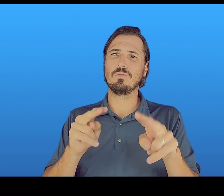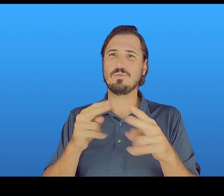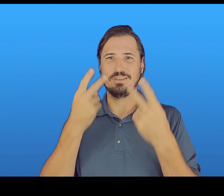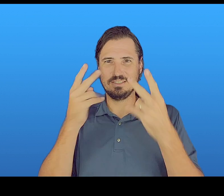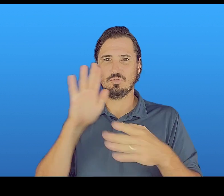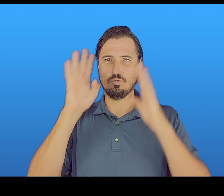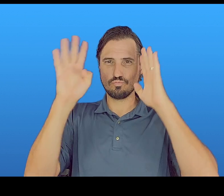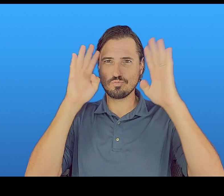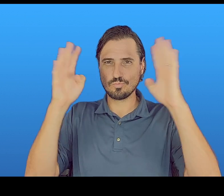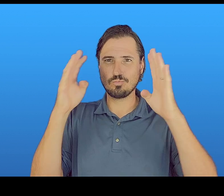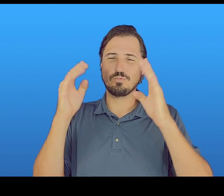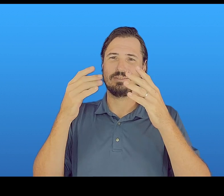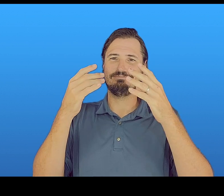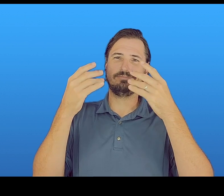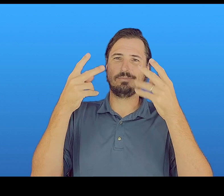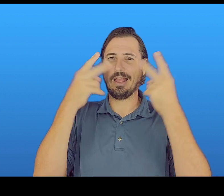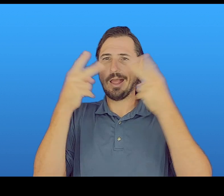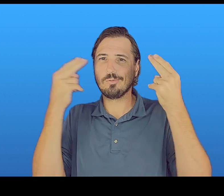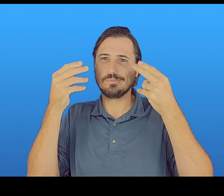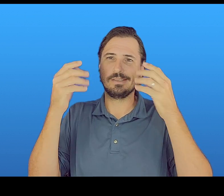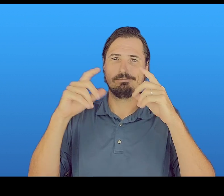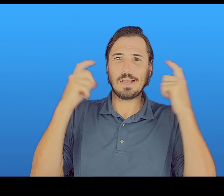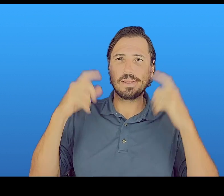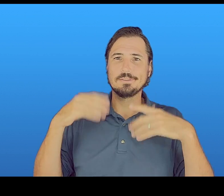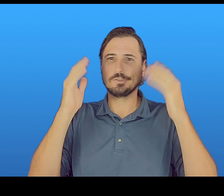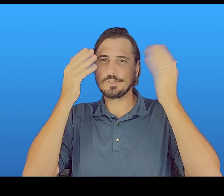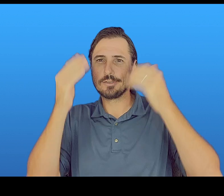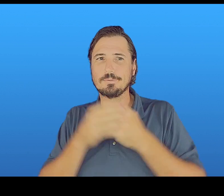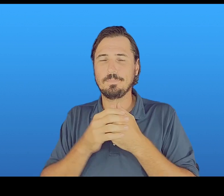We’re looking forward to seeing your creative Halloween masks and costumes out there!